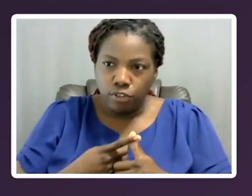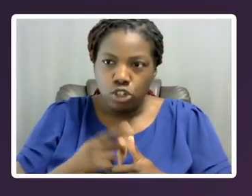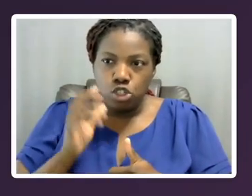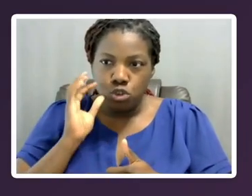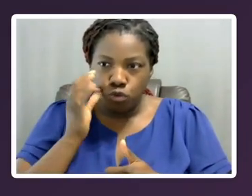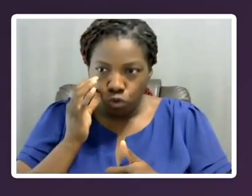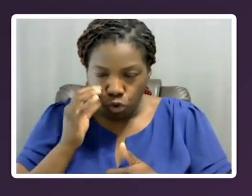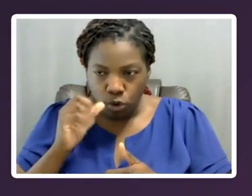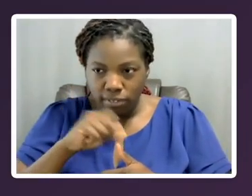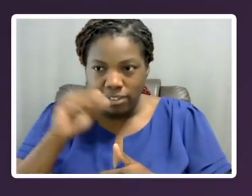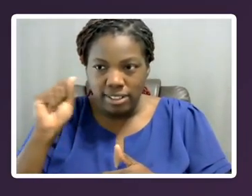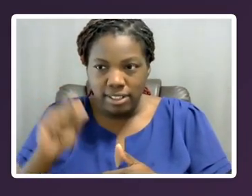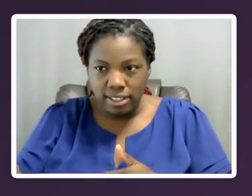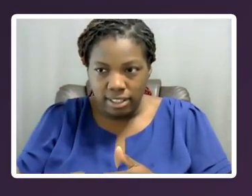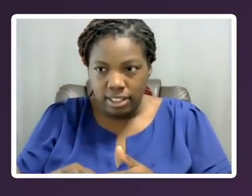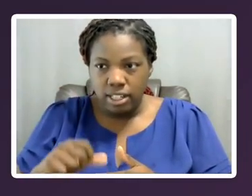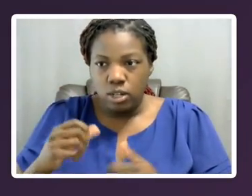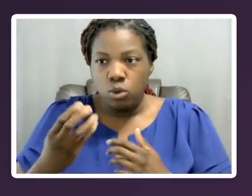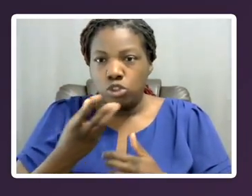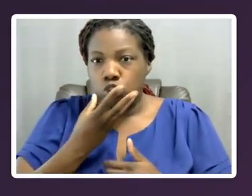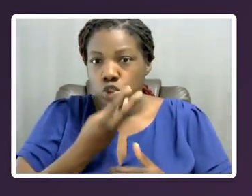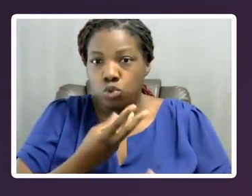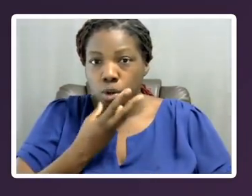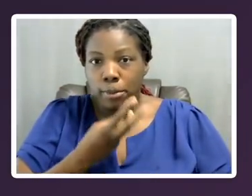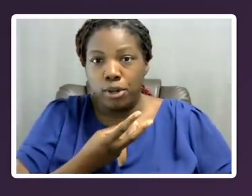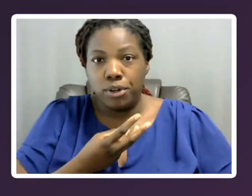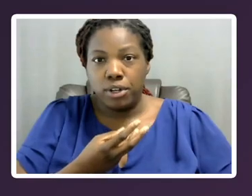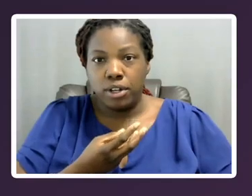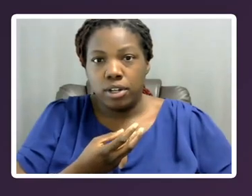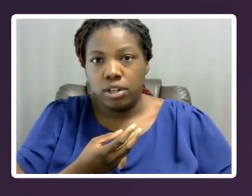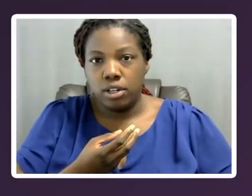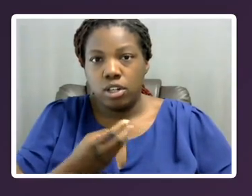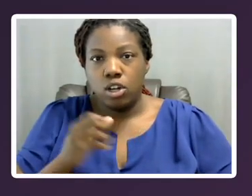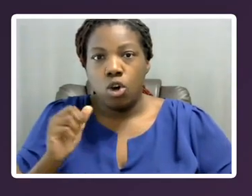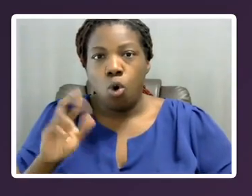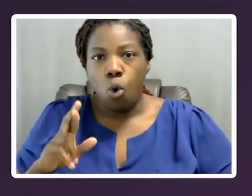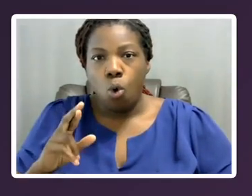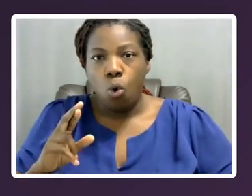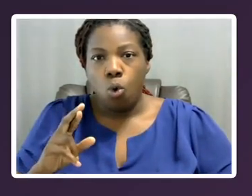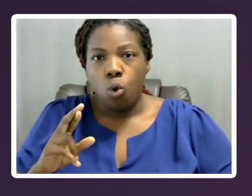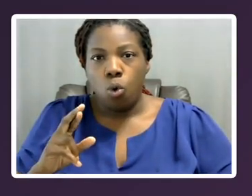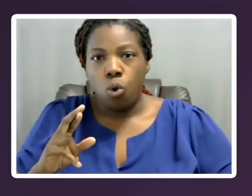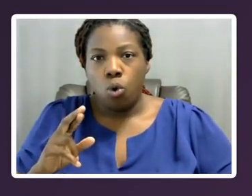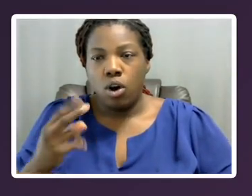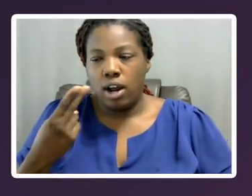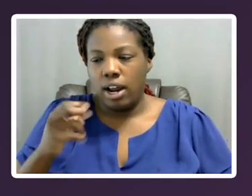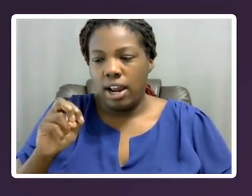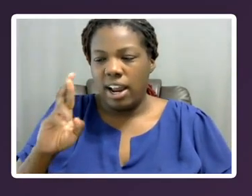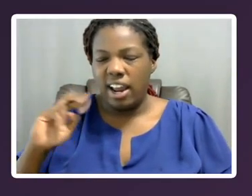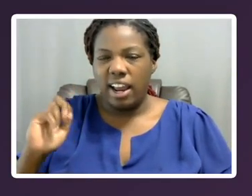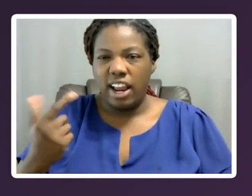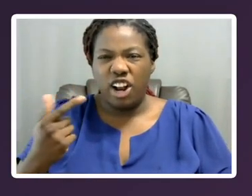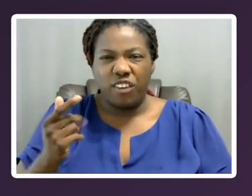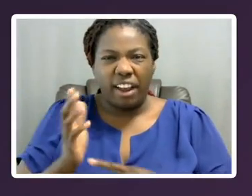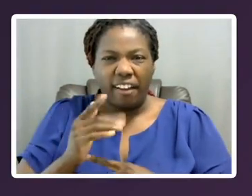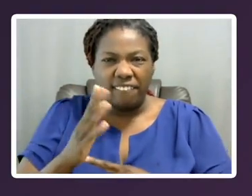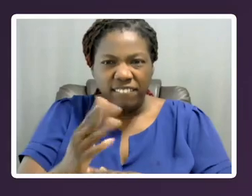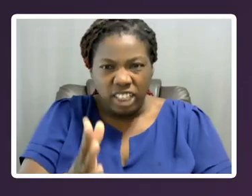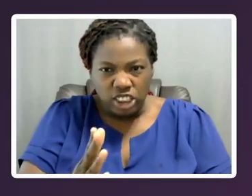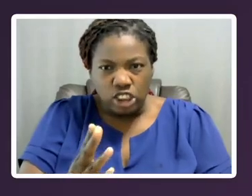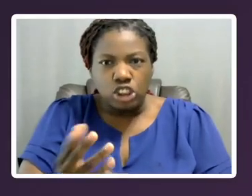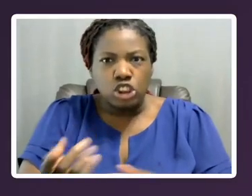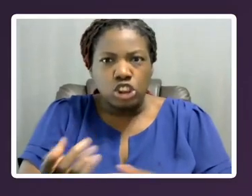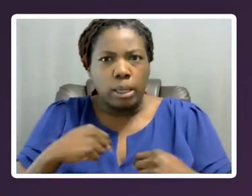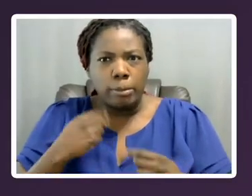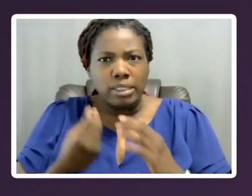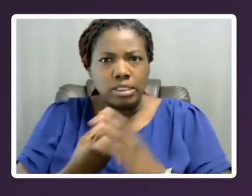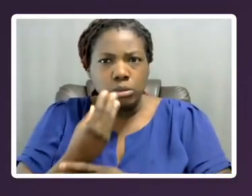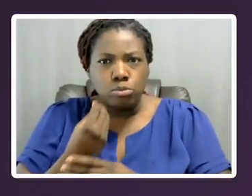is the strawberry, or the herring coming up the river in the spring, and the cranberry at the end